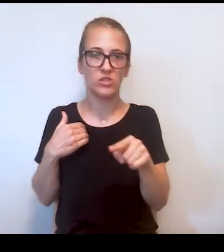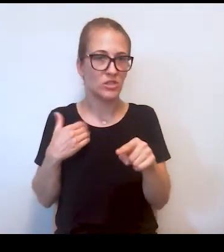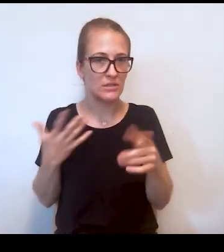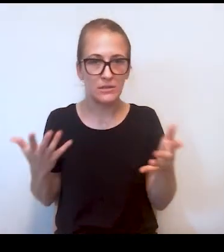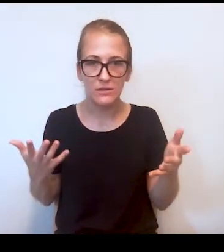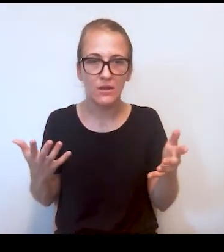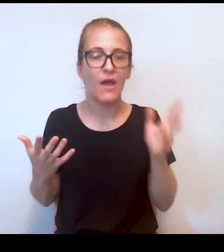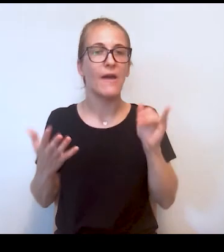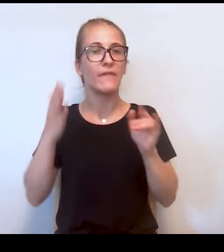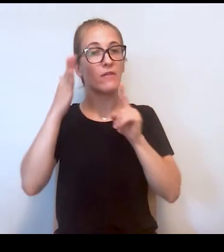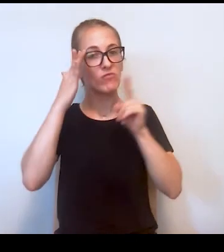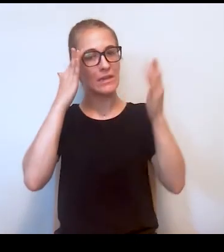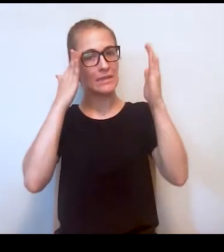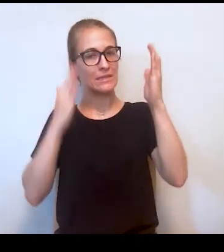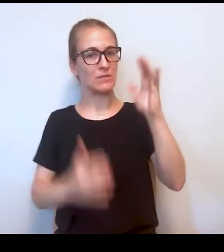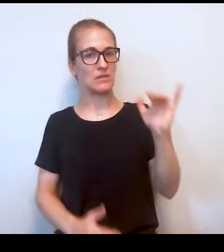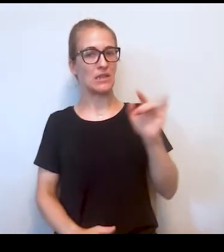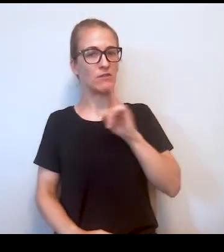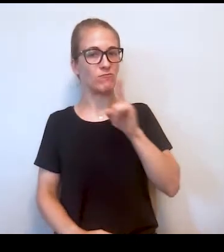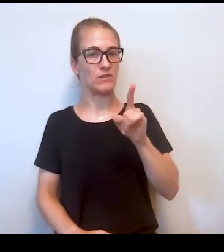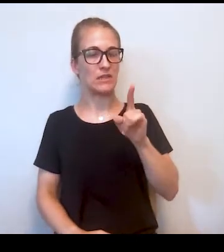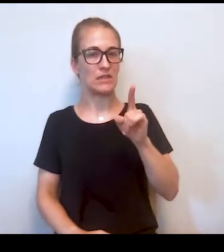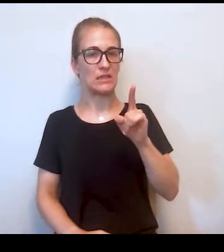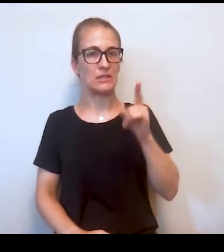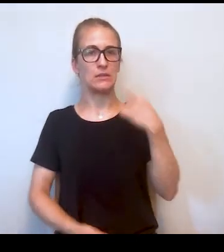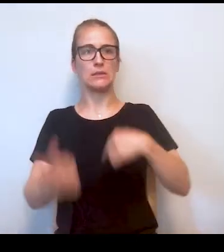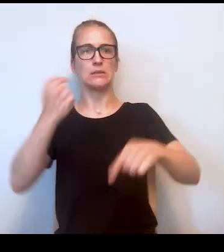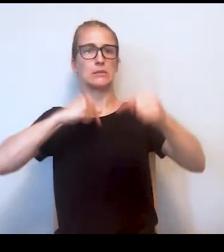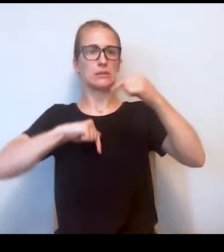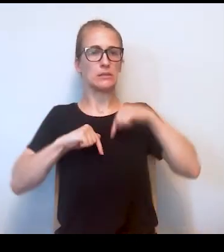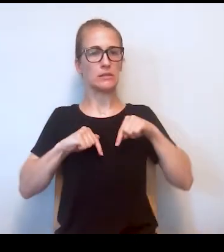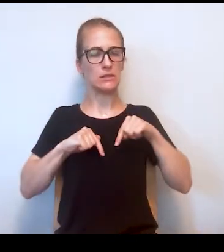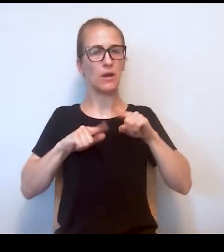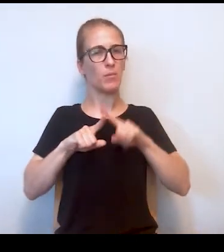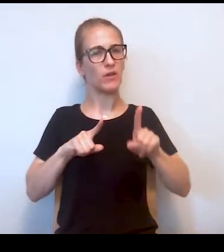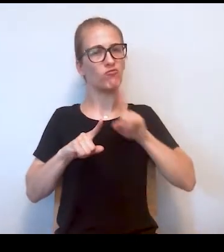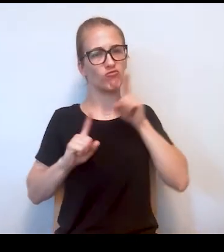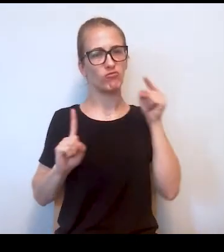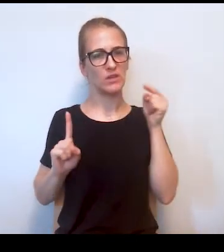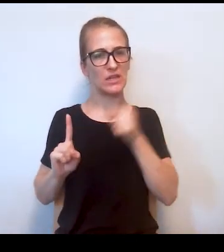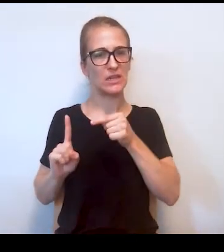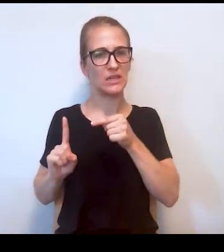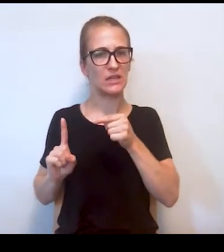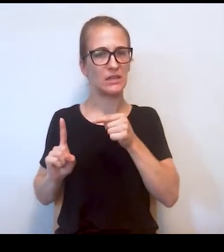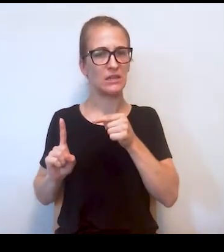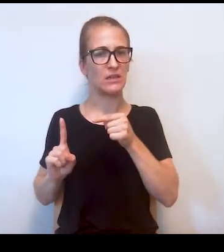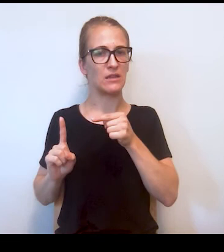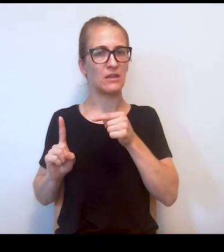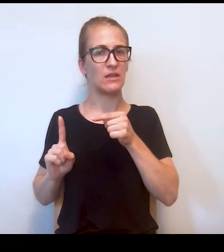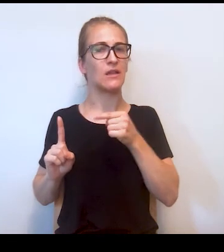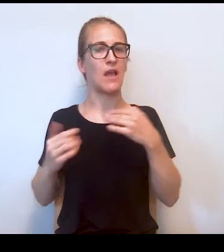You have a child or a sister or someone in your family, or even someone that you know in school